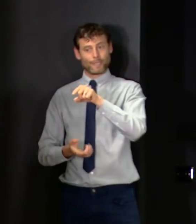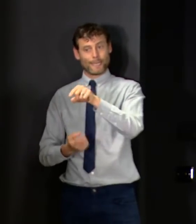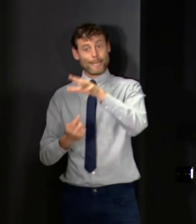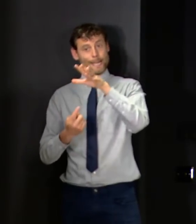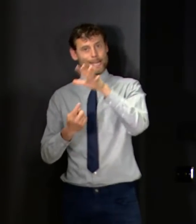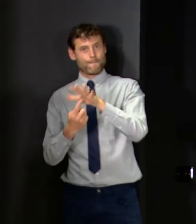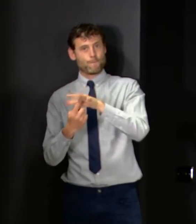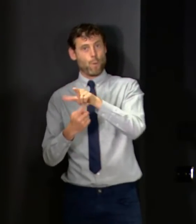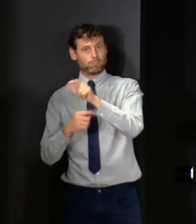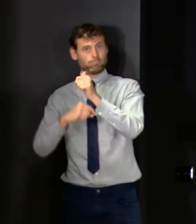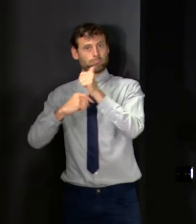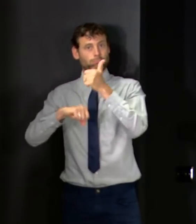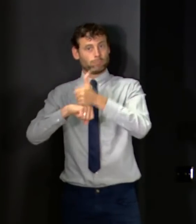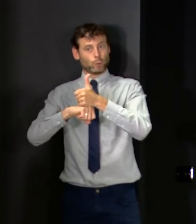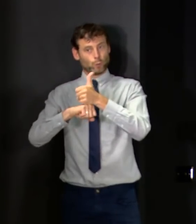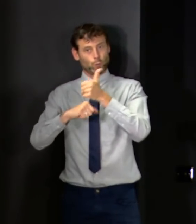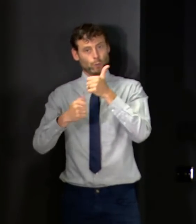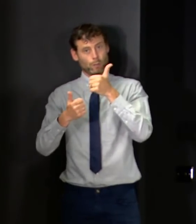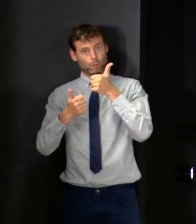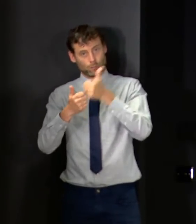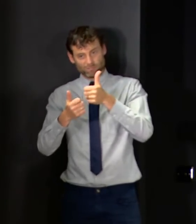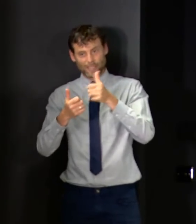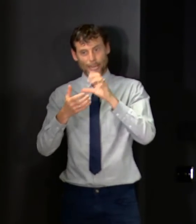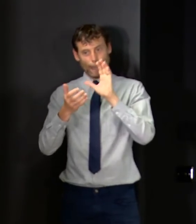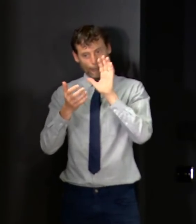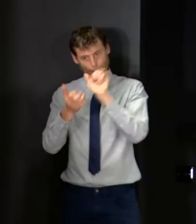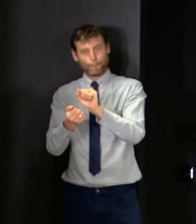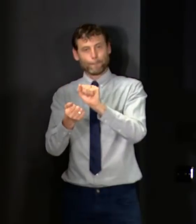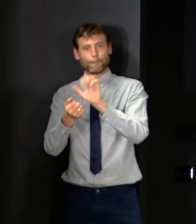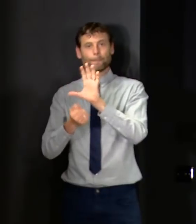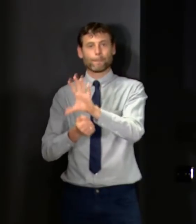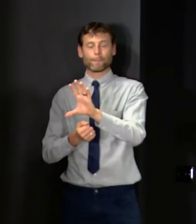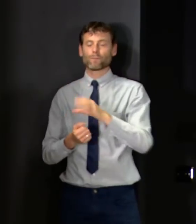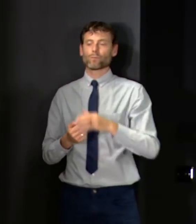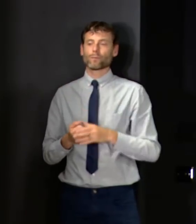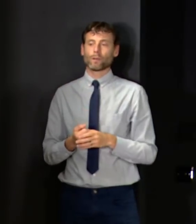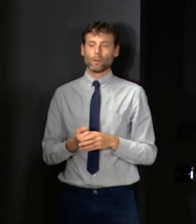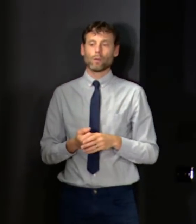businesses but some of them other enterprises. Of course some theatres have received furlough